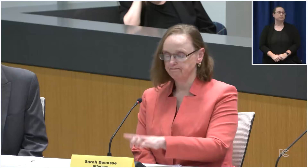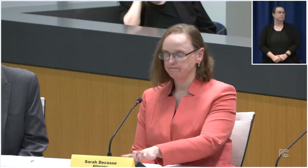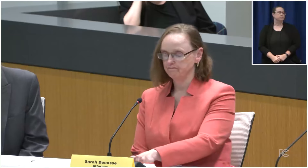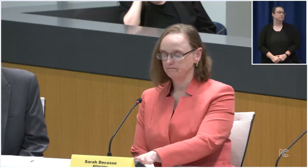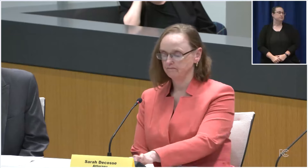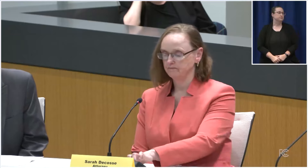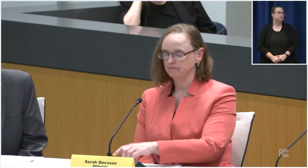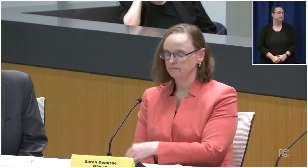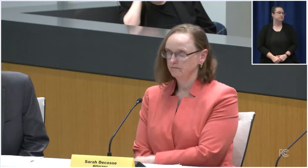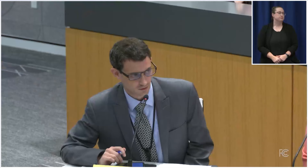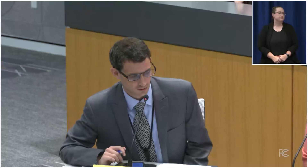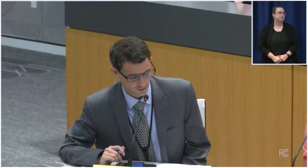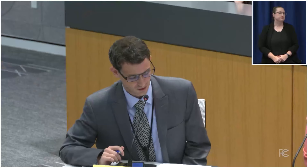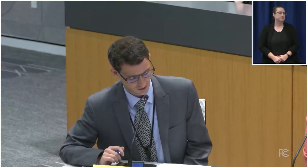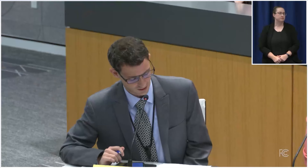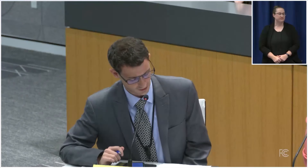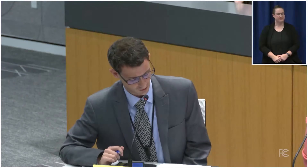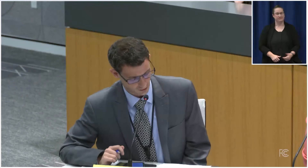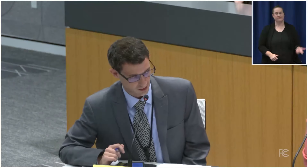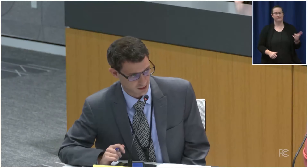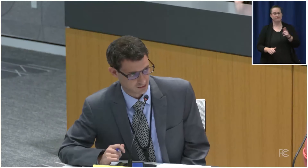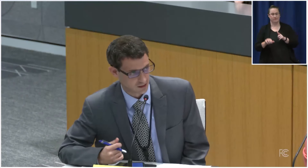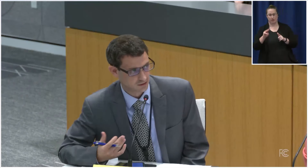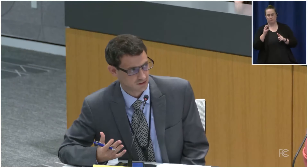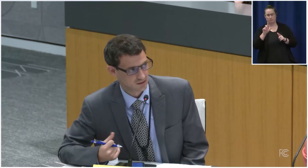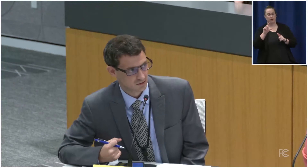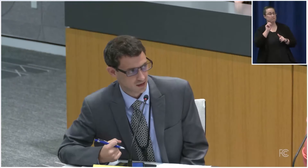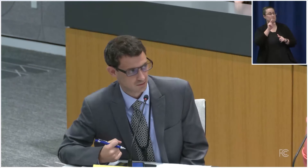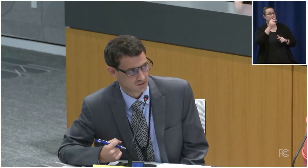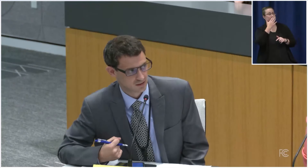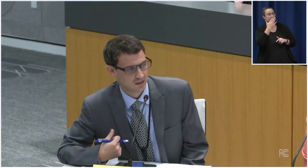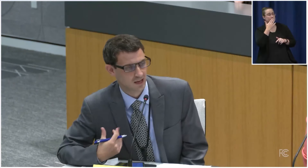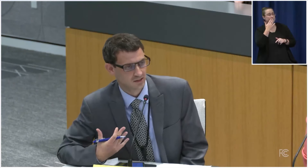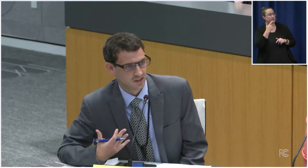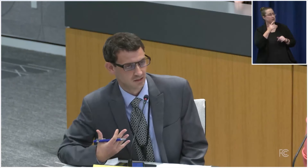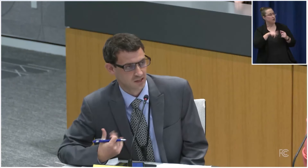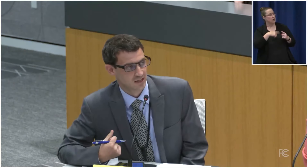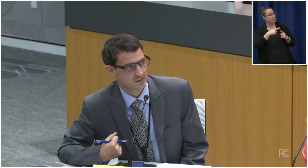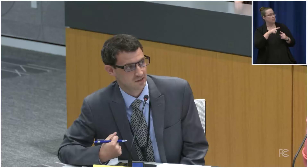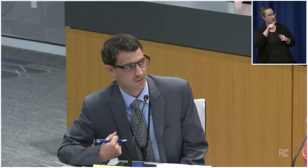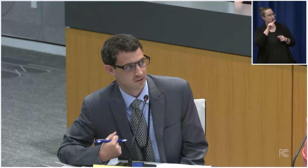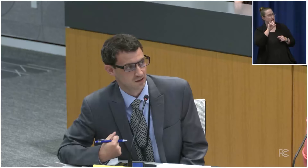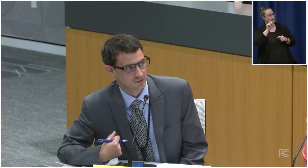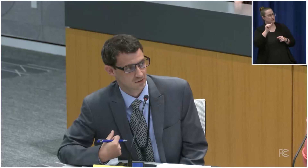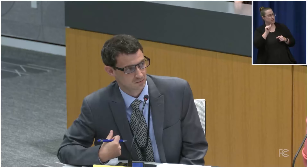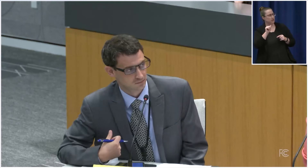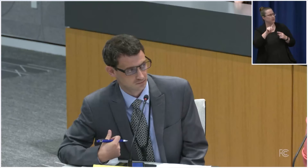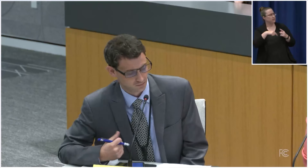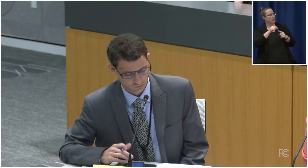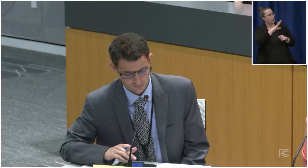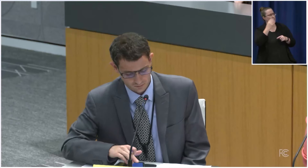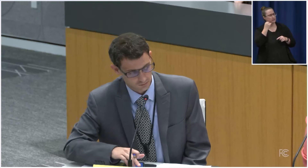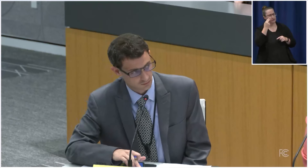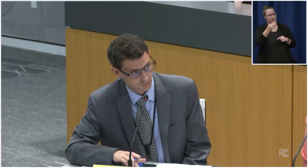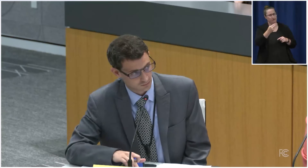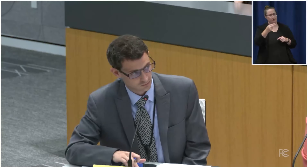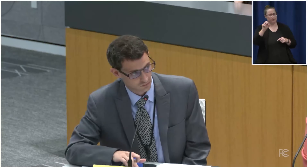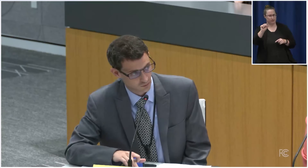HELP THEM CONSIDER HOW BEST